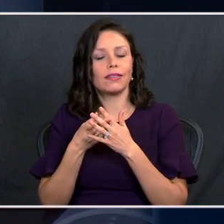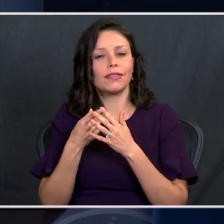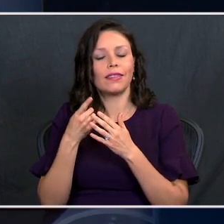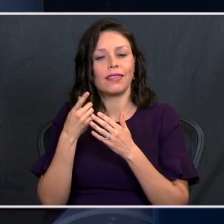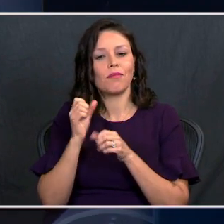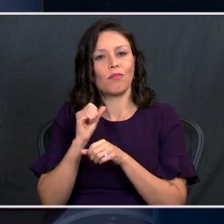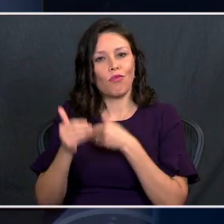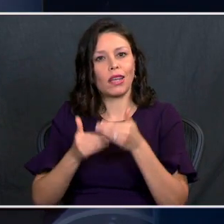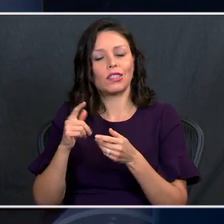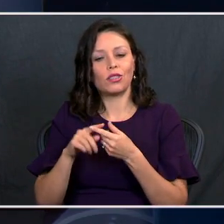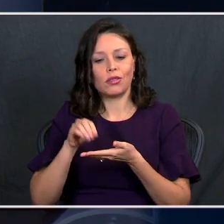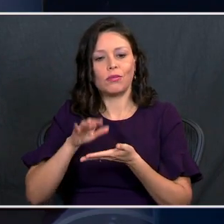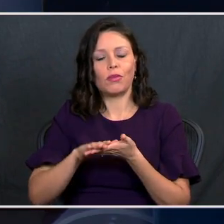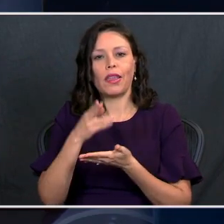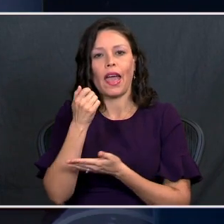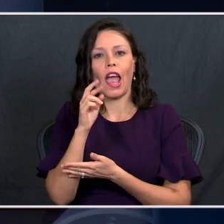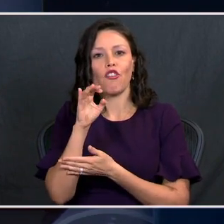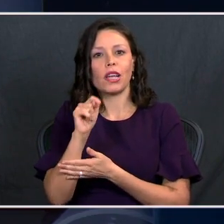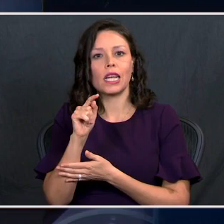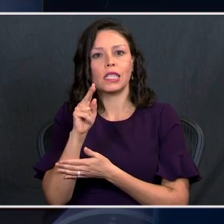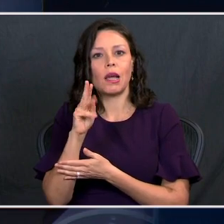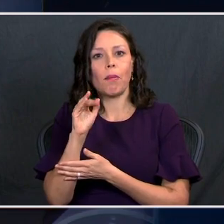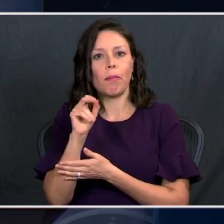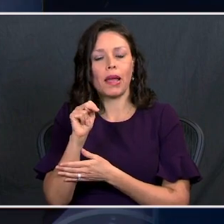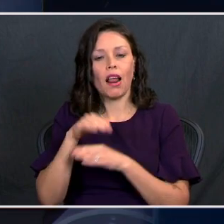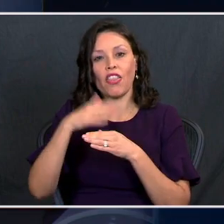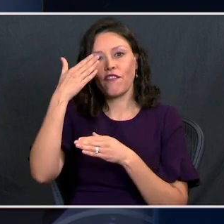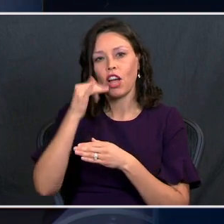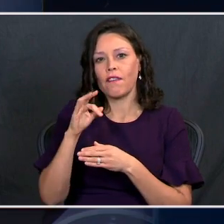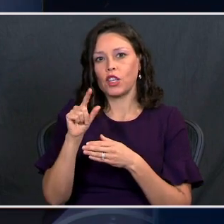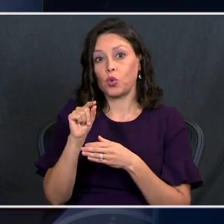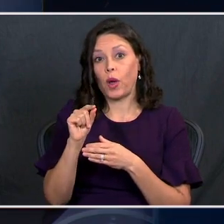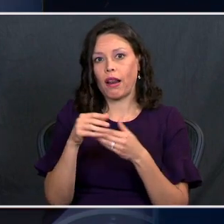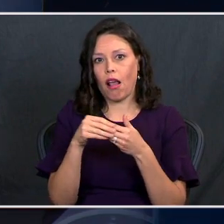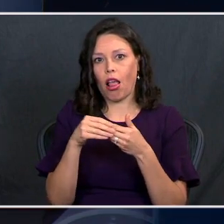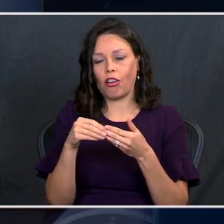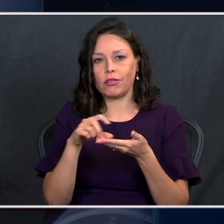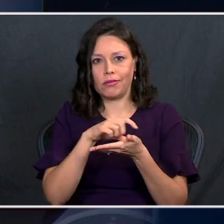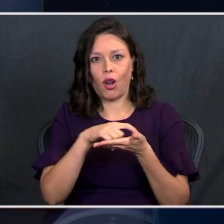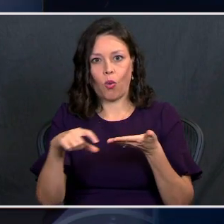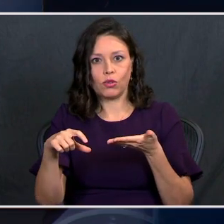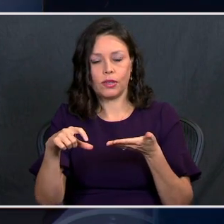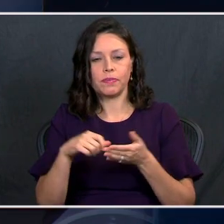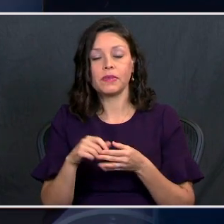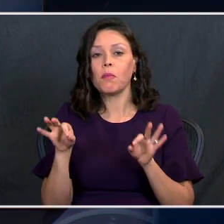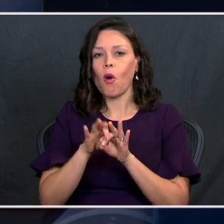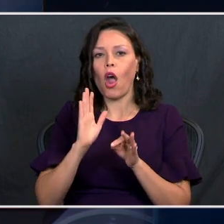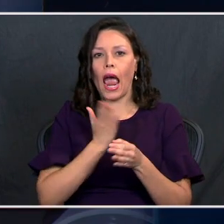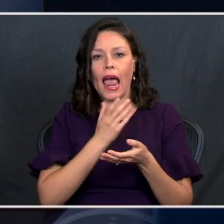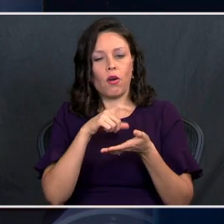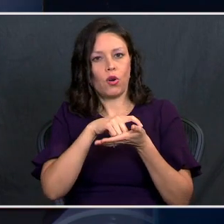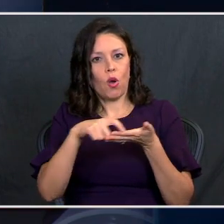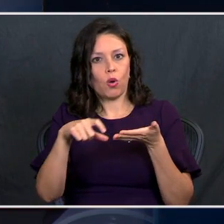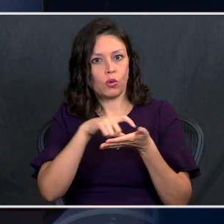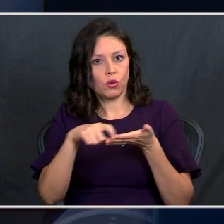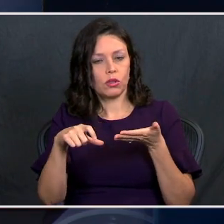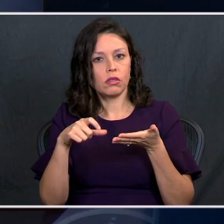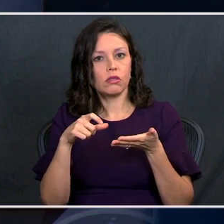on the front of the new 20-dollar notes. It's important that our notes -- our money,